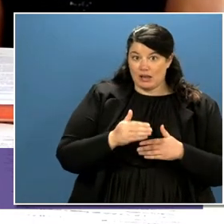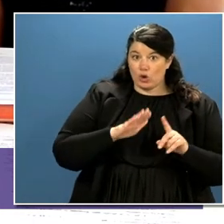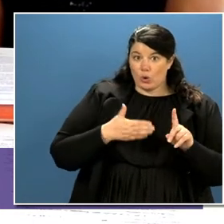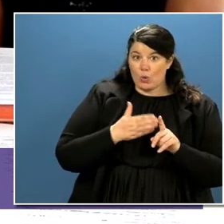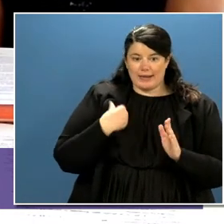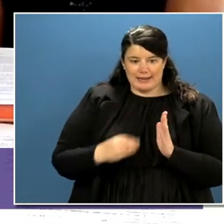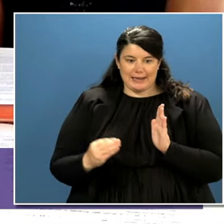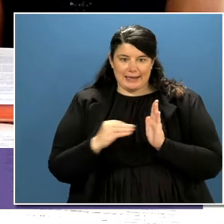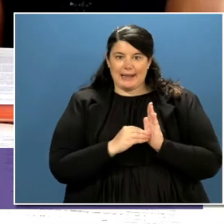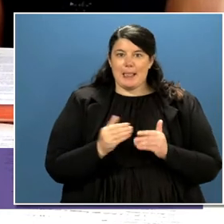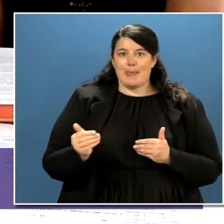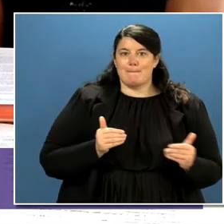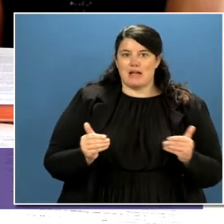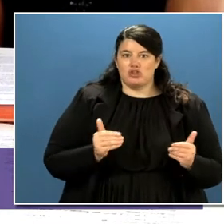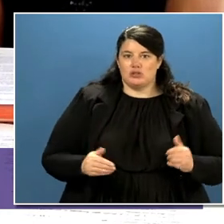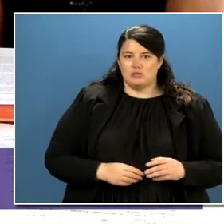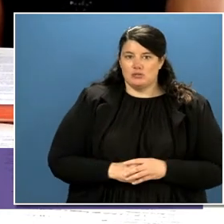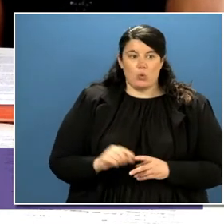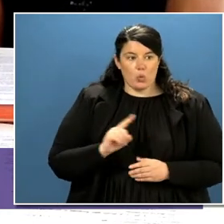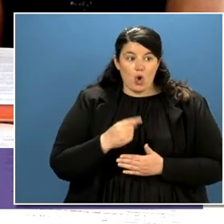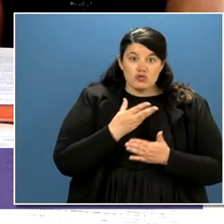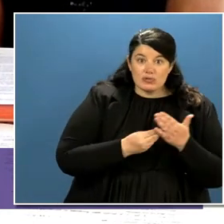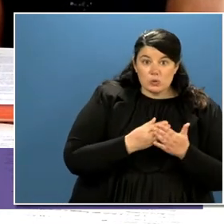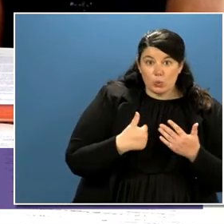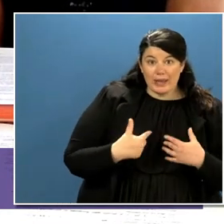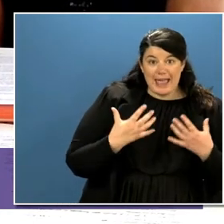What resources do we have, and what we do is work with the organisation and